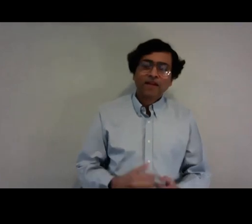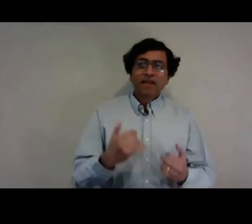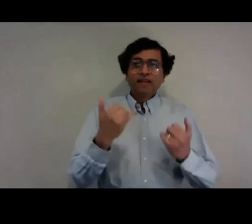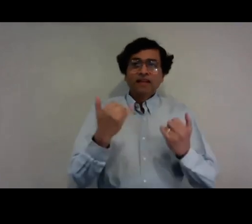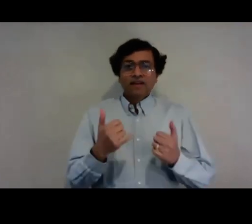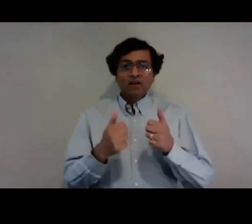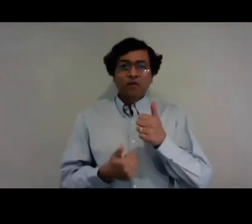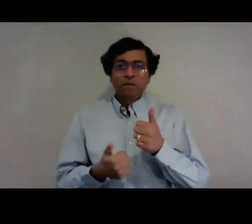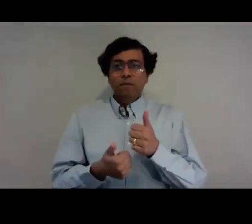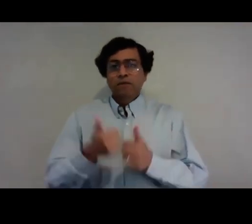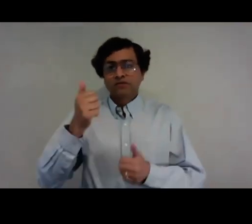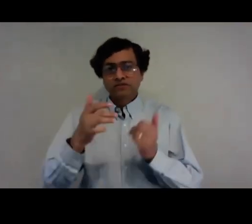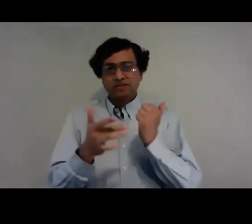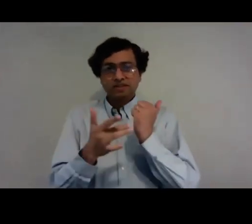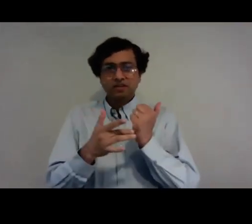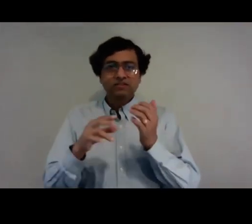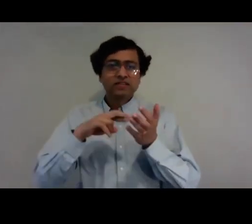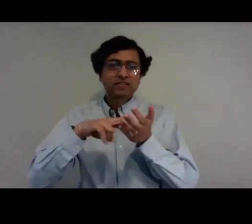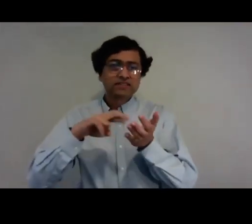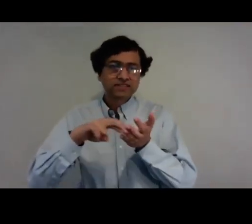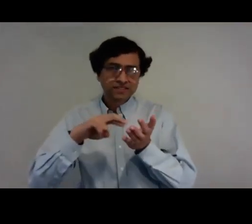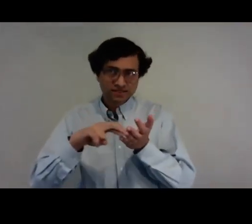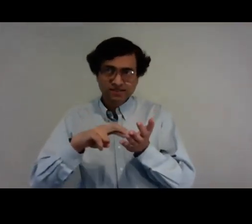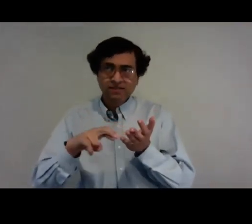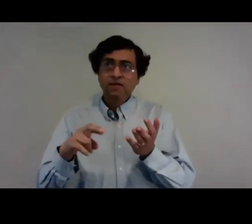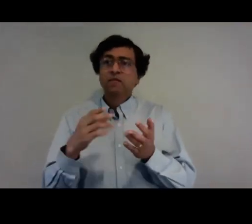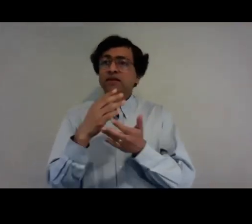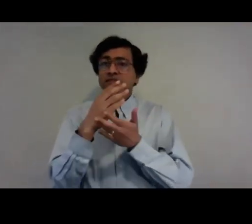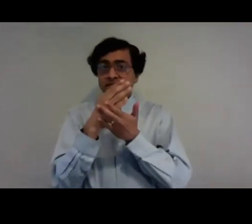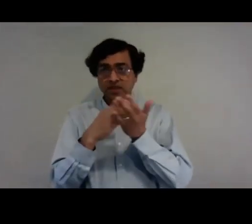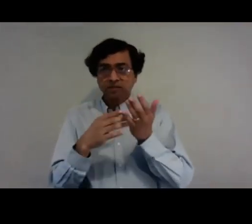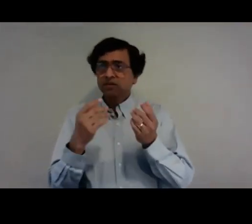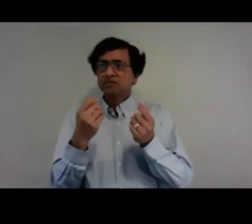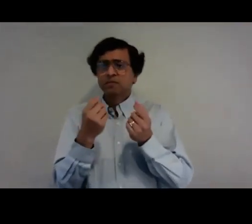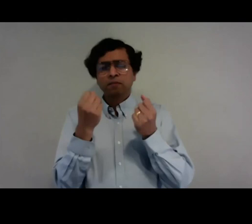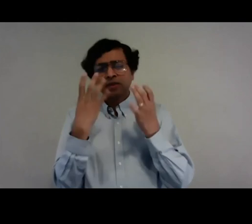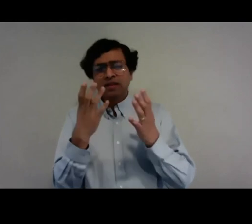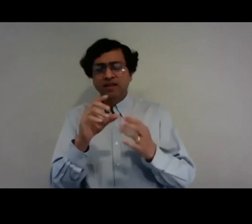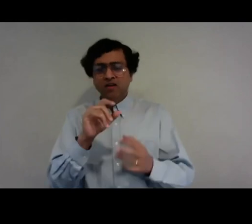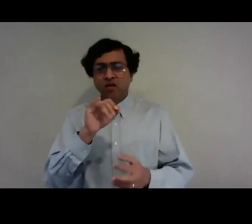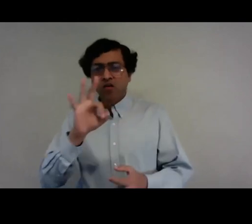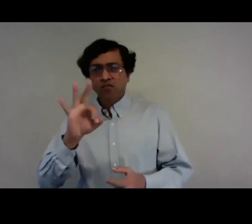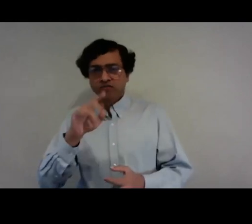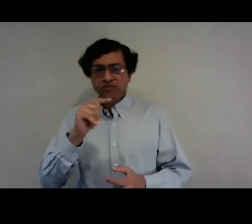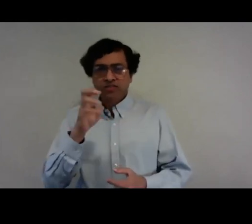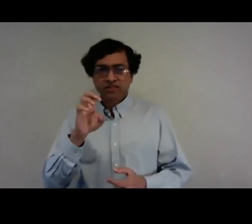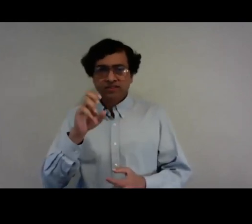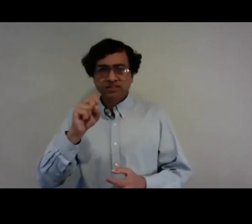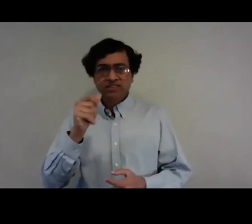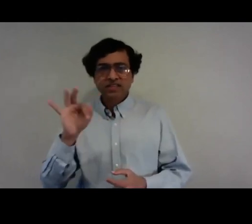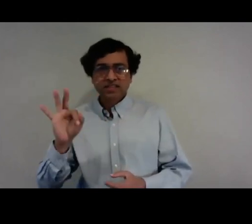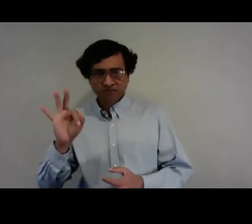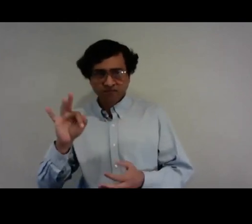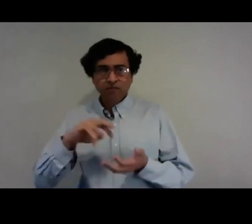Yeah, most of the technology is in research.